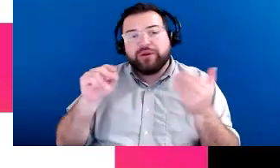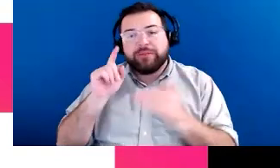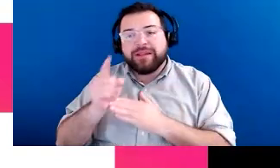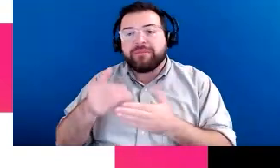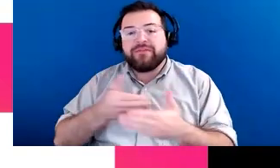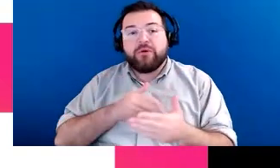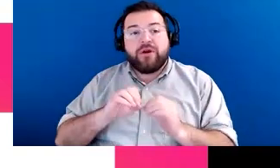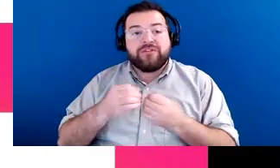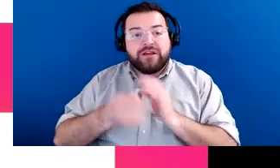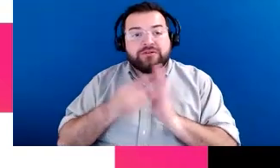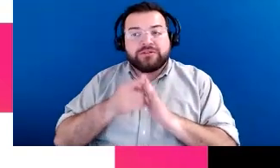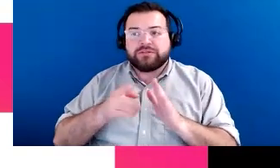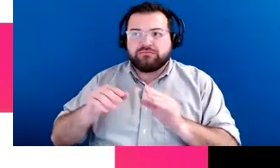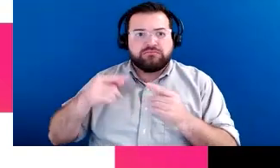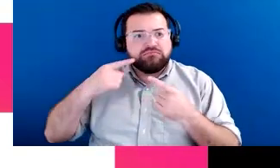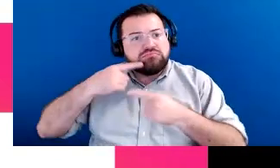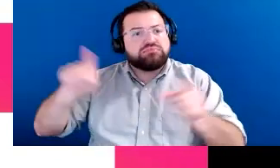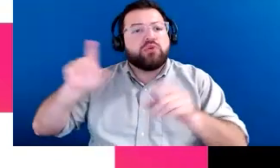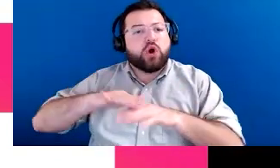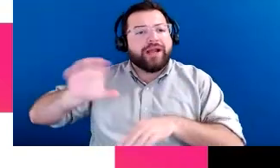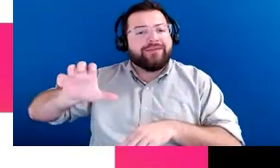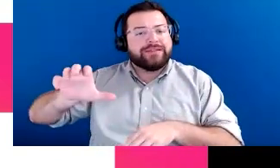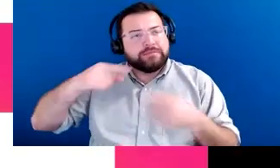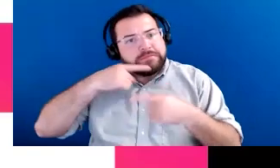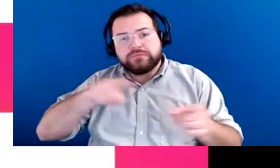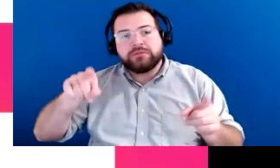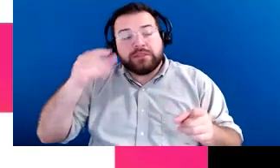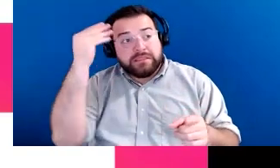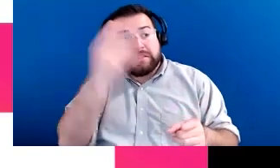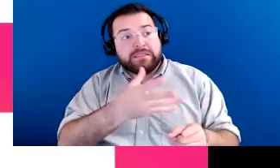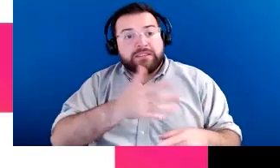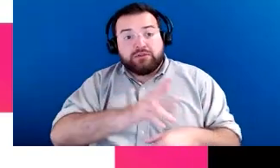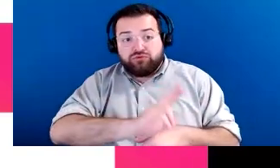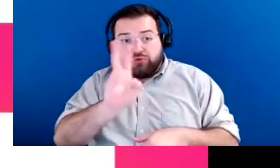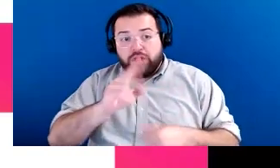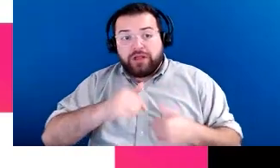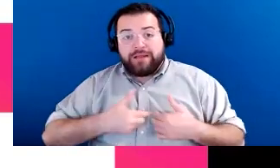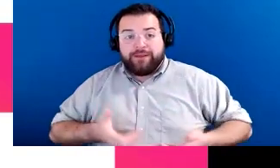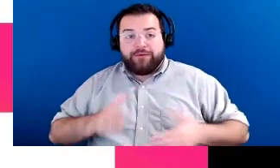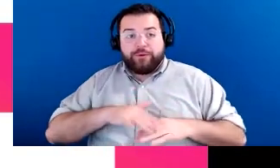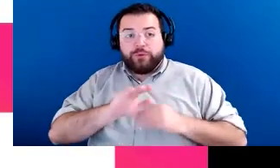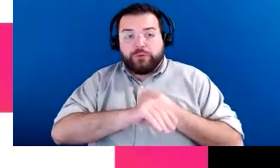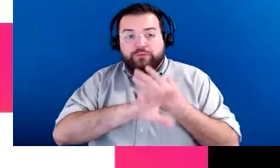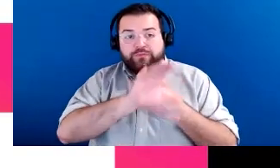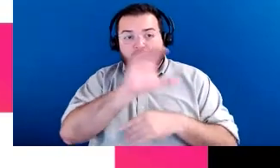make an announcement in your course that, you know, at 2:00. I'll be on Zoom. Here's the link in case you need it.